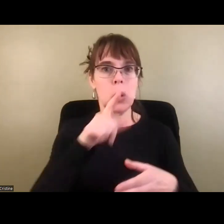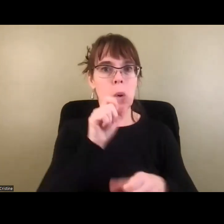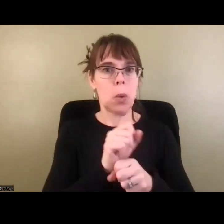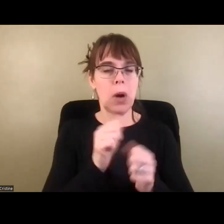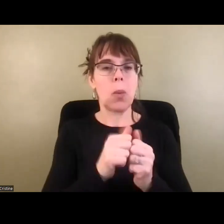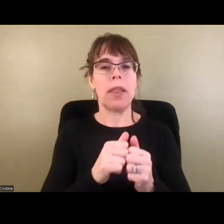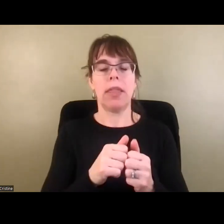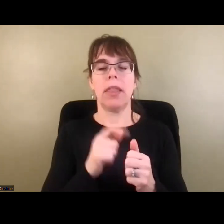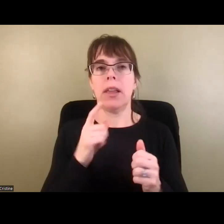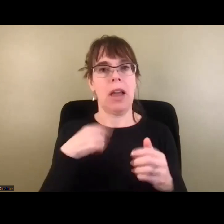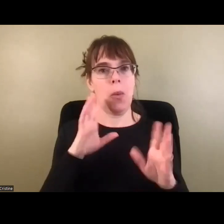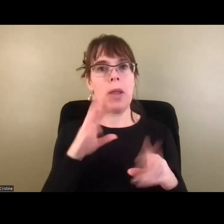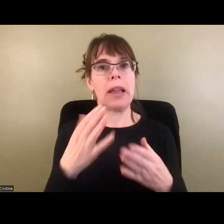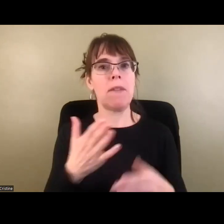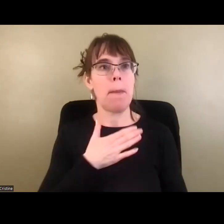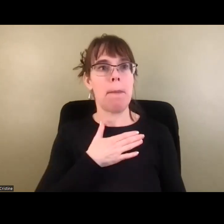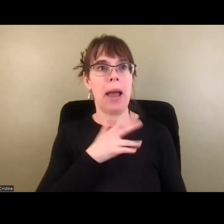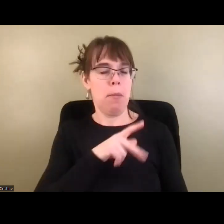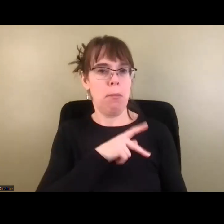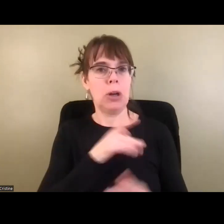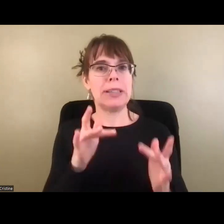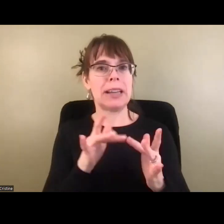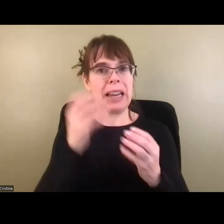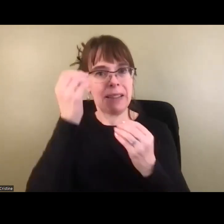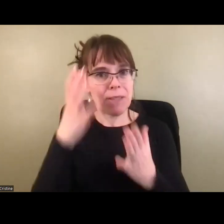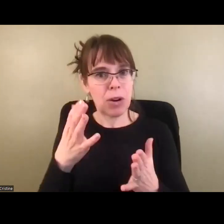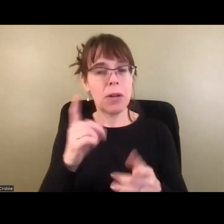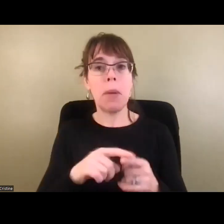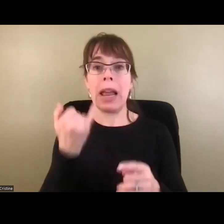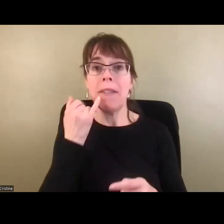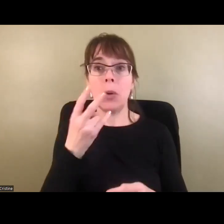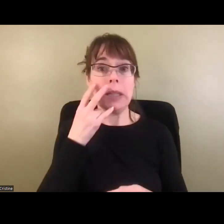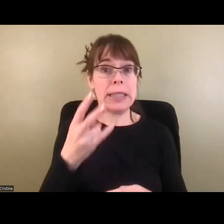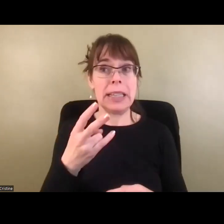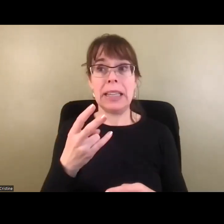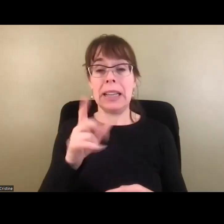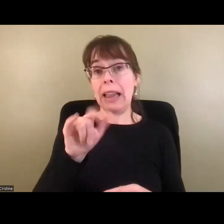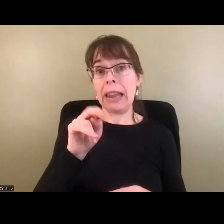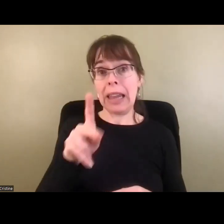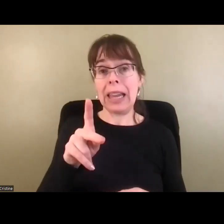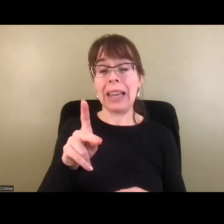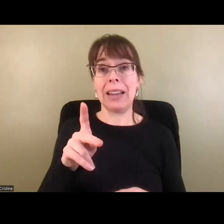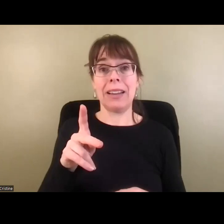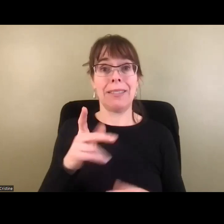I will definitely provide my personal contact information. But if you do come across, I apologize for my dog,